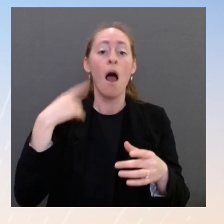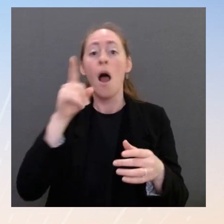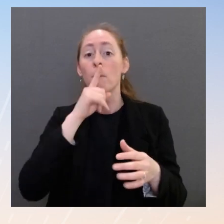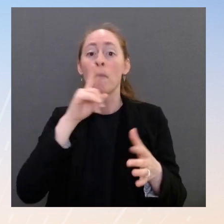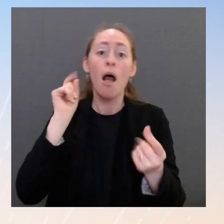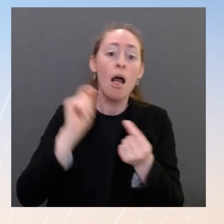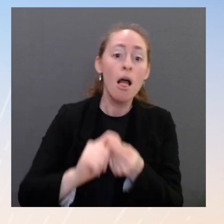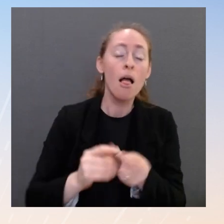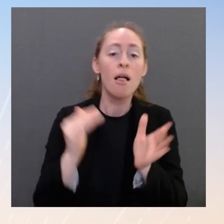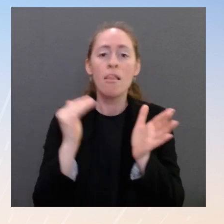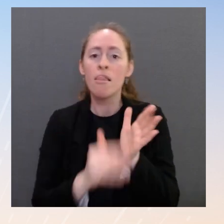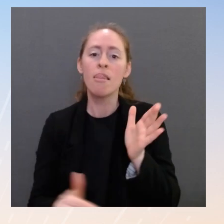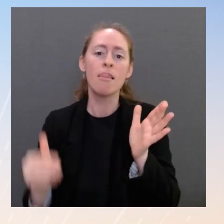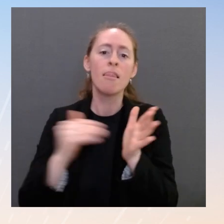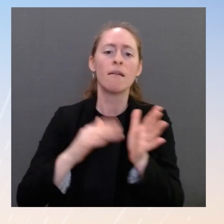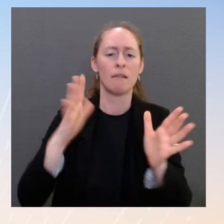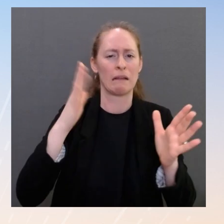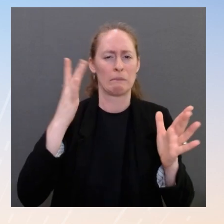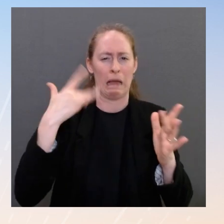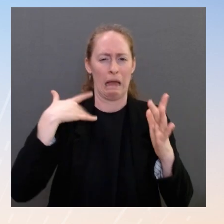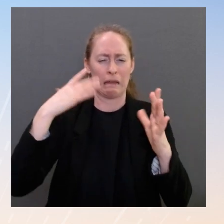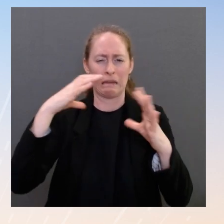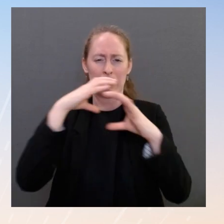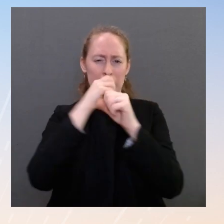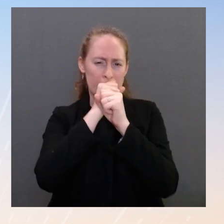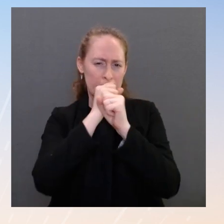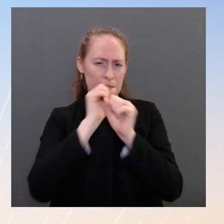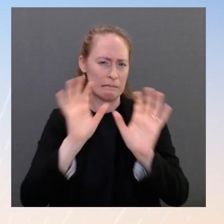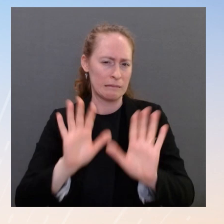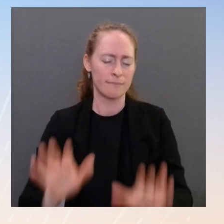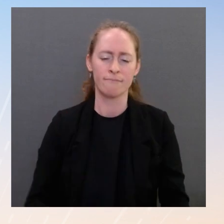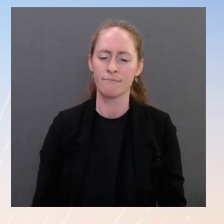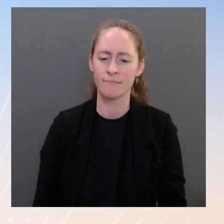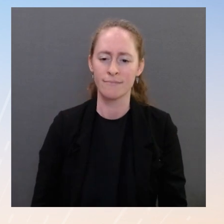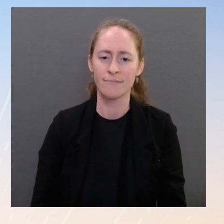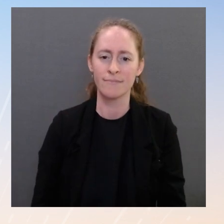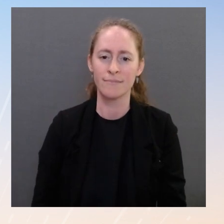The Press: And then, on a separate topic: Yesterday, Dr. Jha said that people who are at high risk